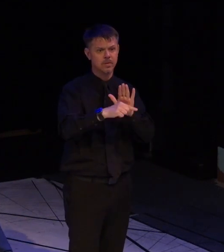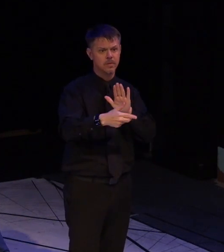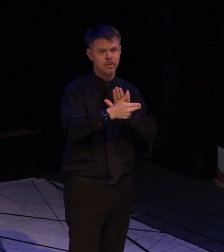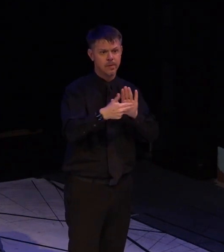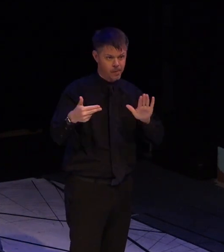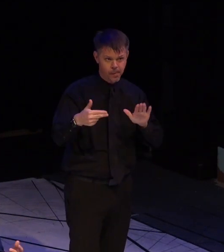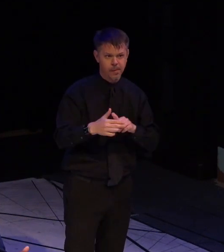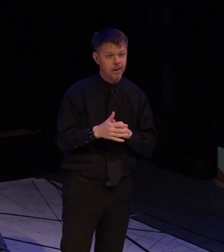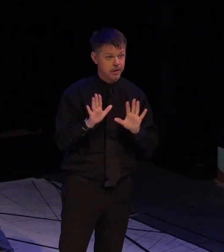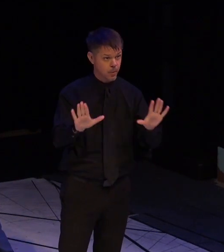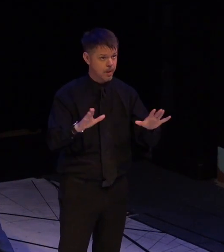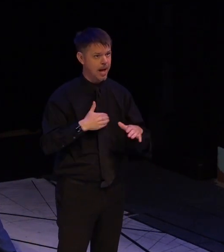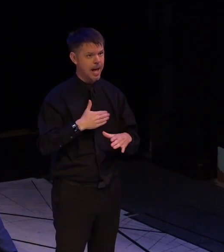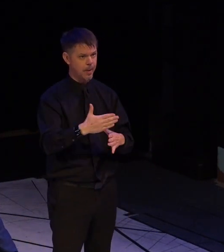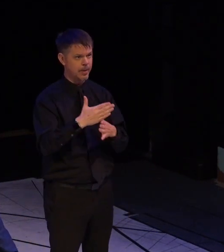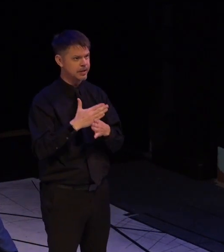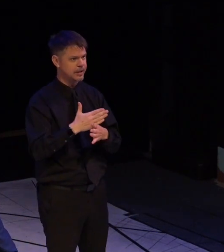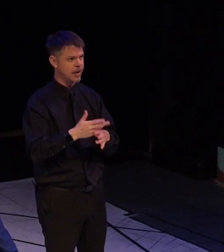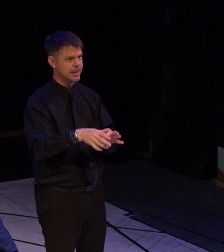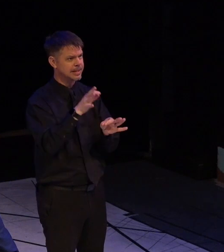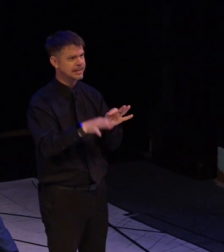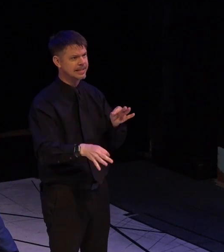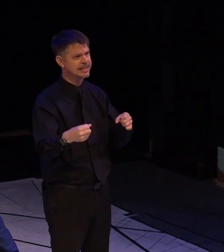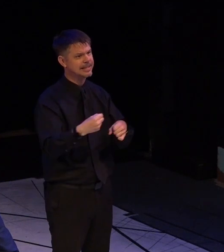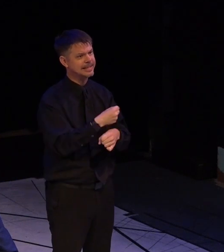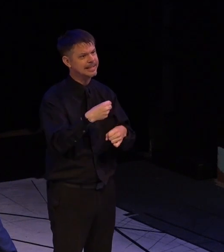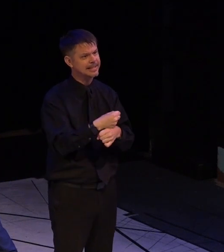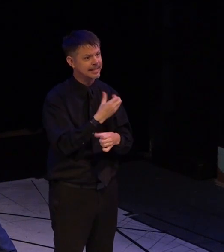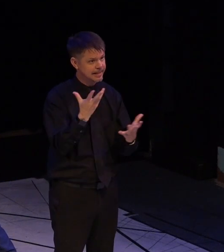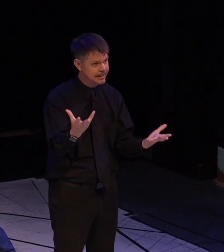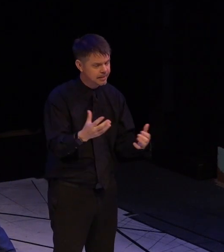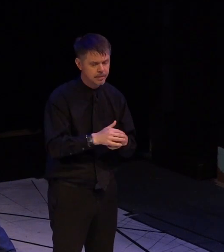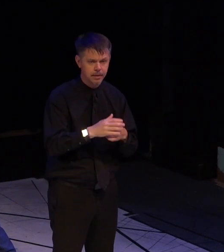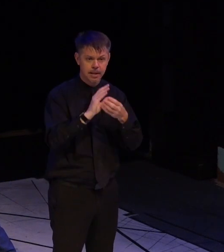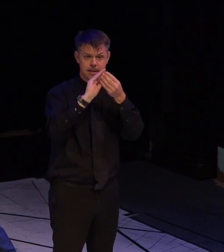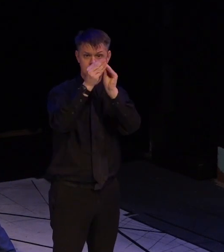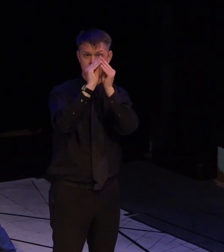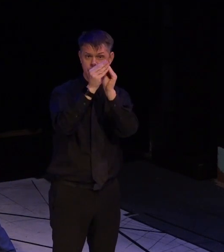so allow me to share a statistic with you. People with intellectual disabilities